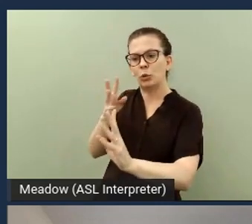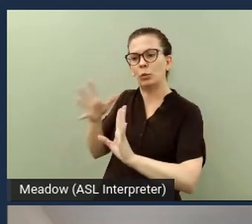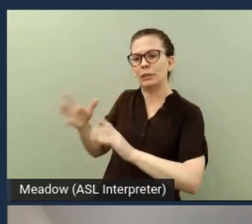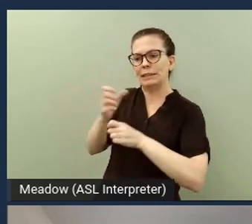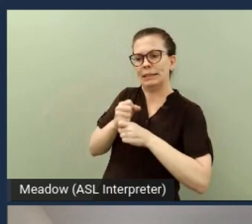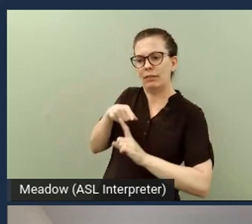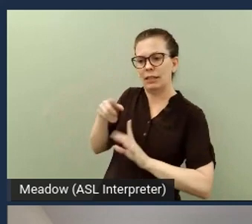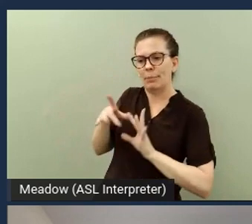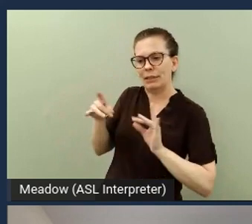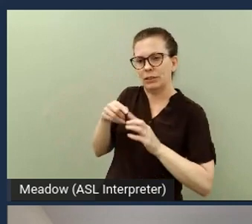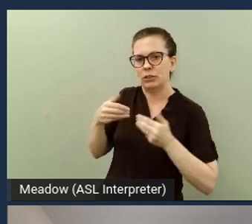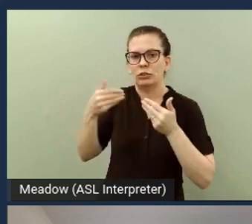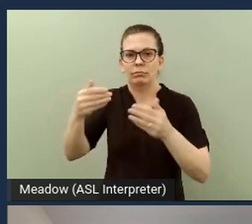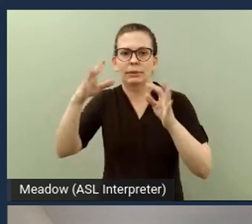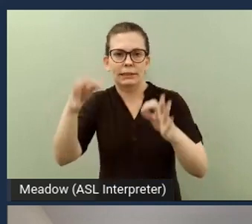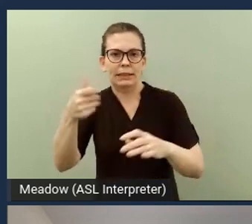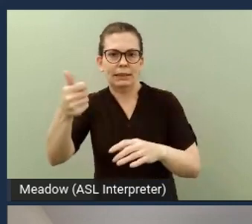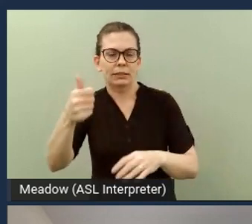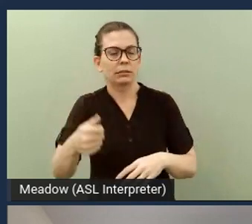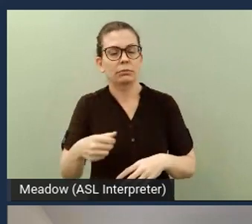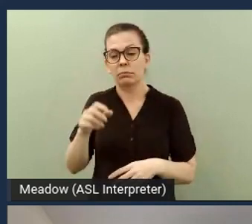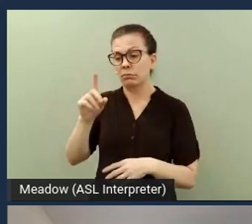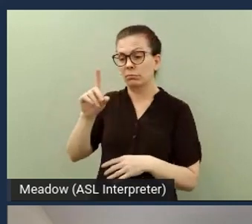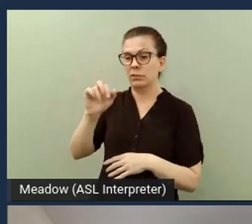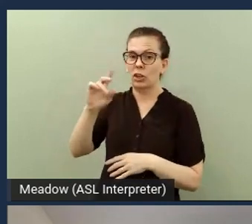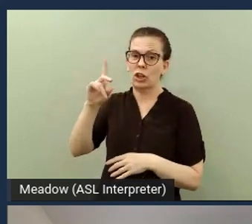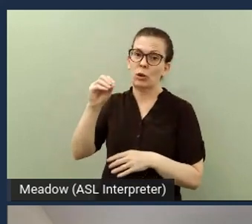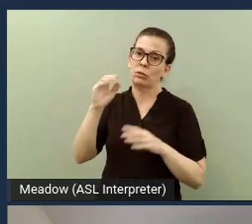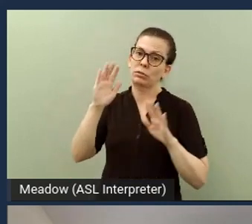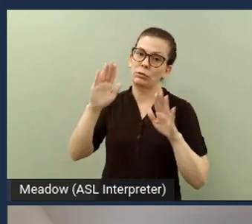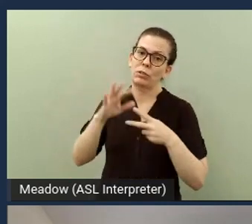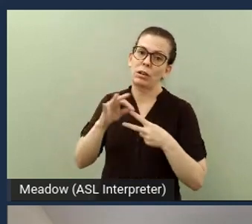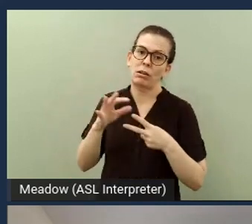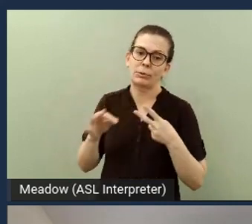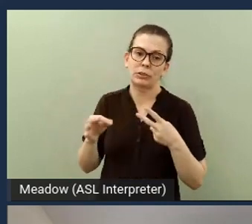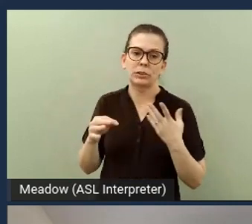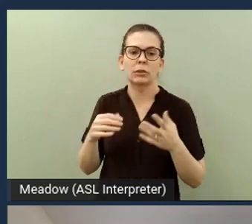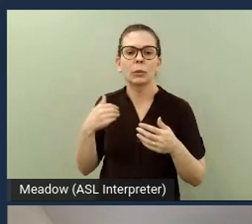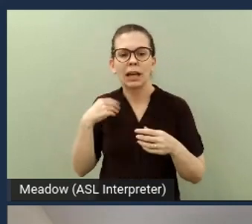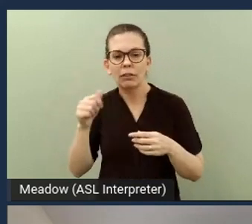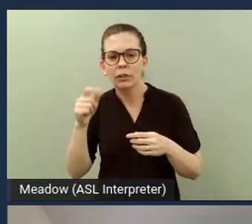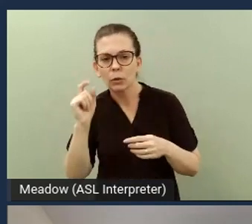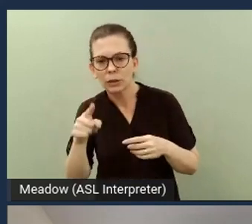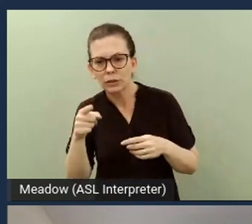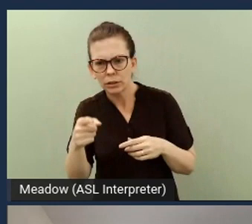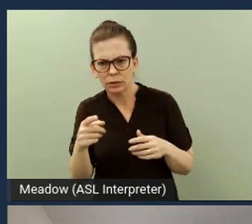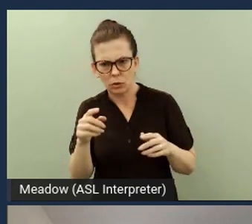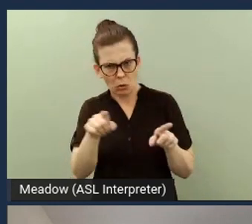Wonderful, wonderful. I think that's a really great option. And we have Sinh Franklin asking here, so you can also use EventBridge,